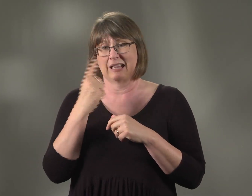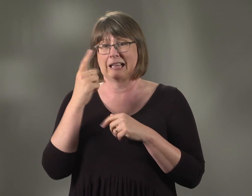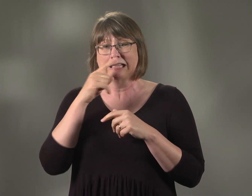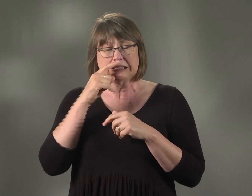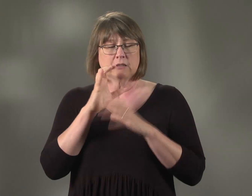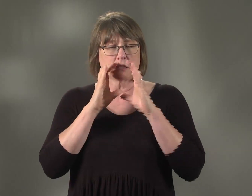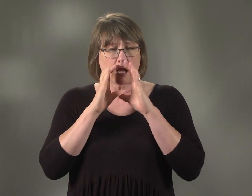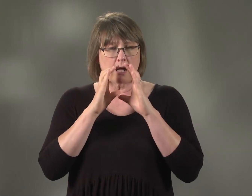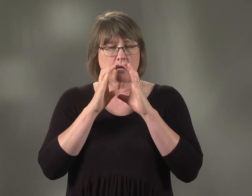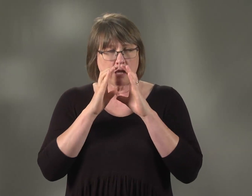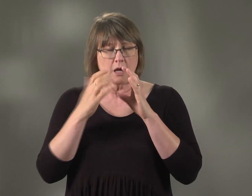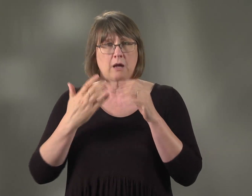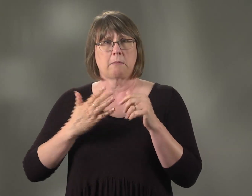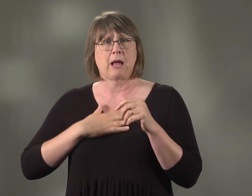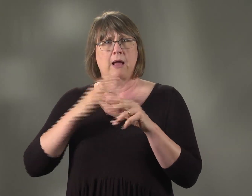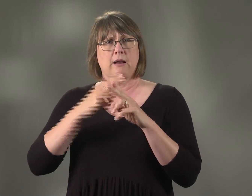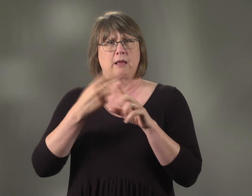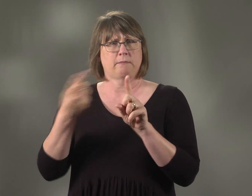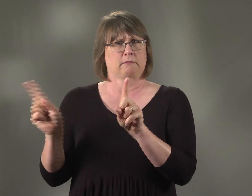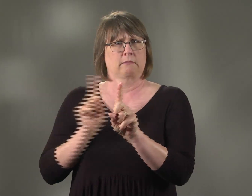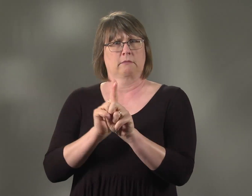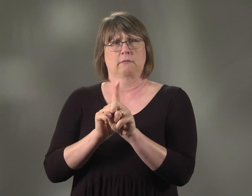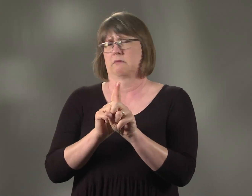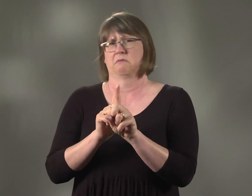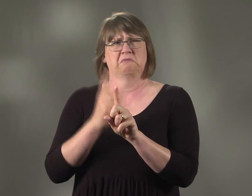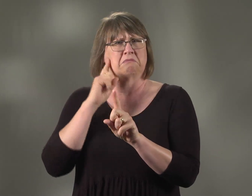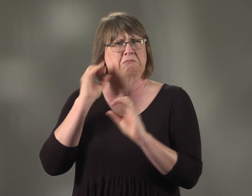I could not hear them calling my name when they were behind me.